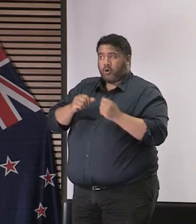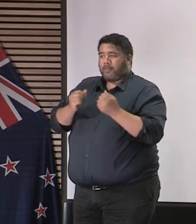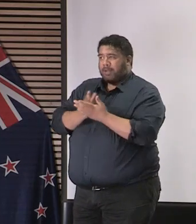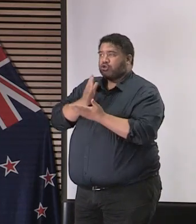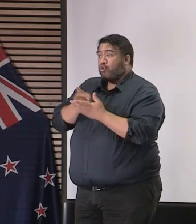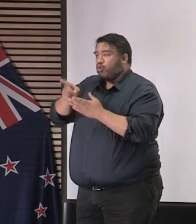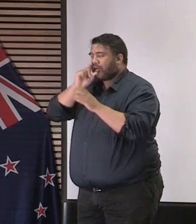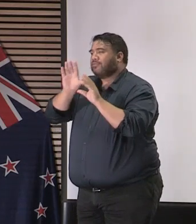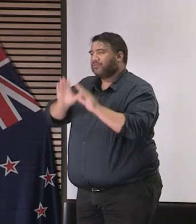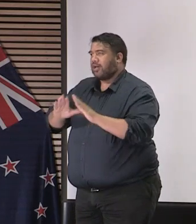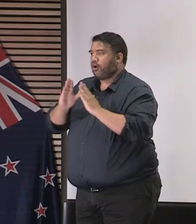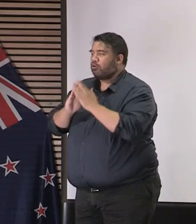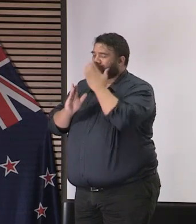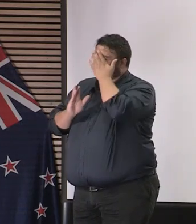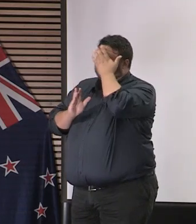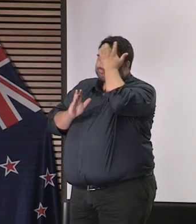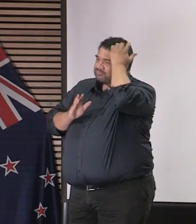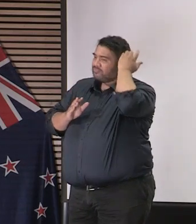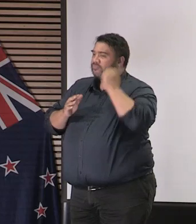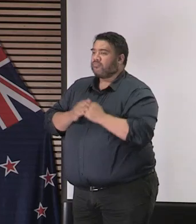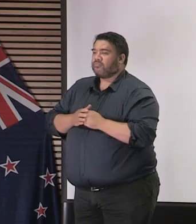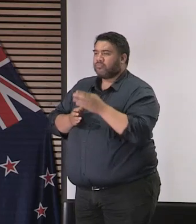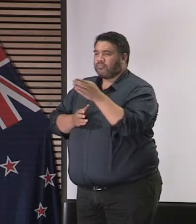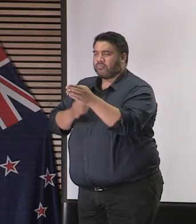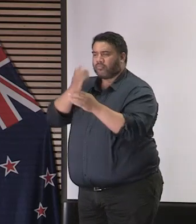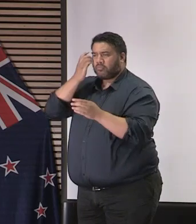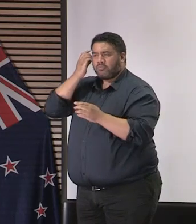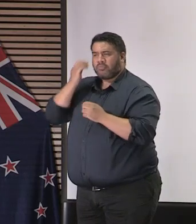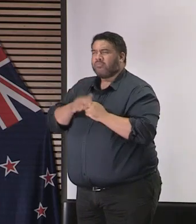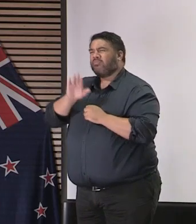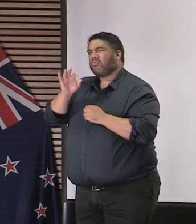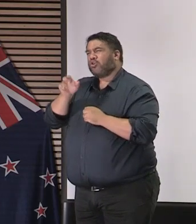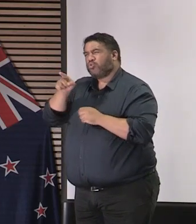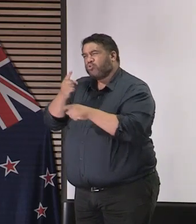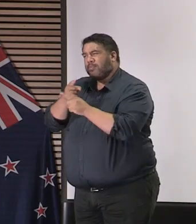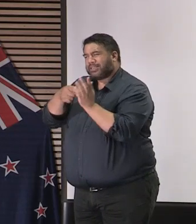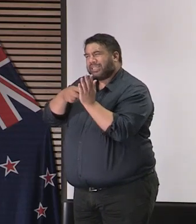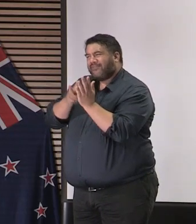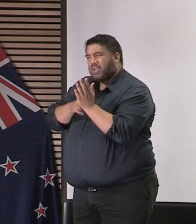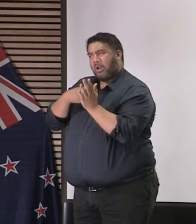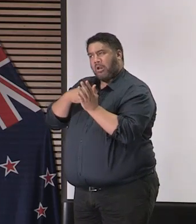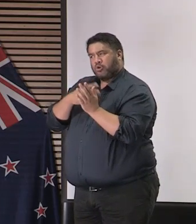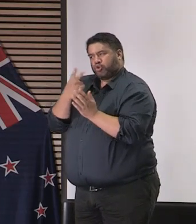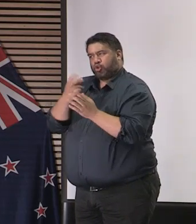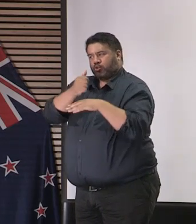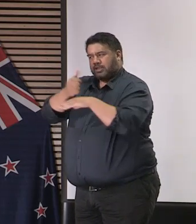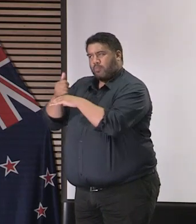their bubbles and so everything that we do around getting this material out will be mindful of that.